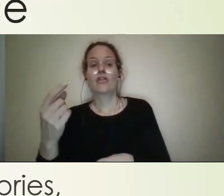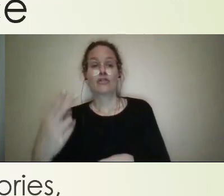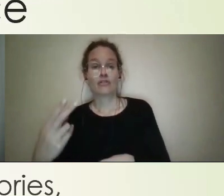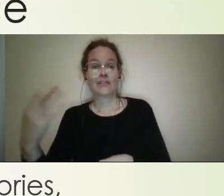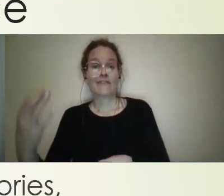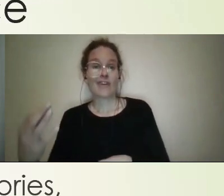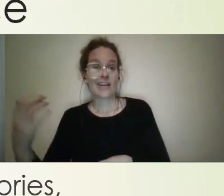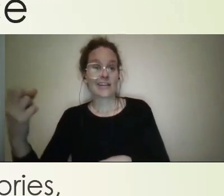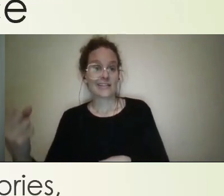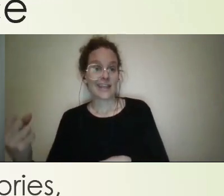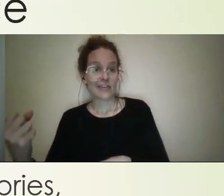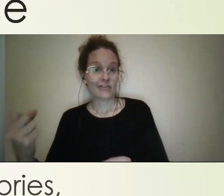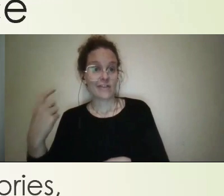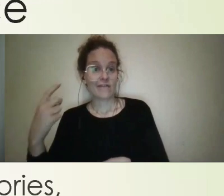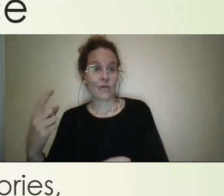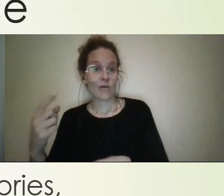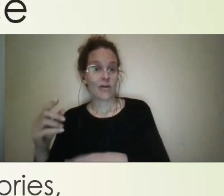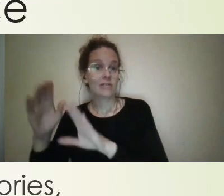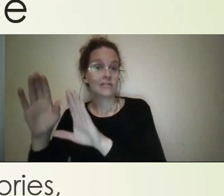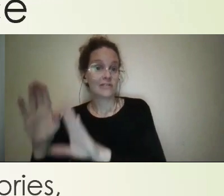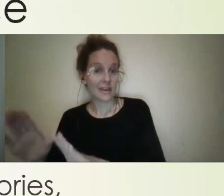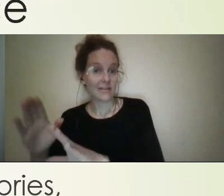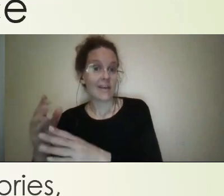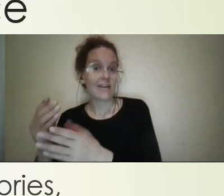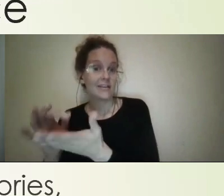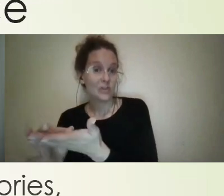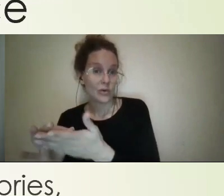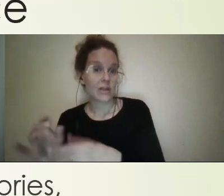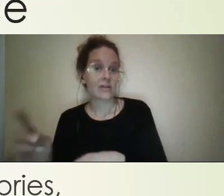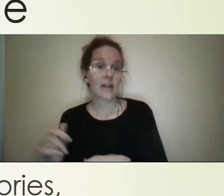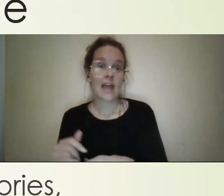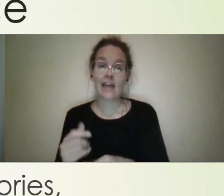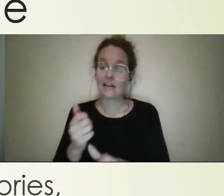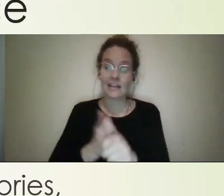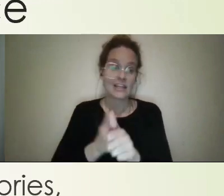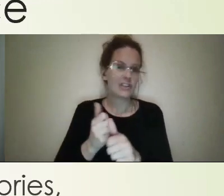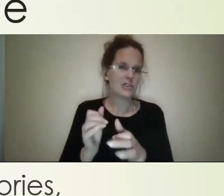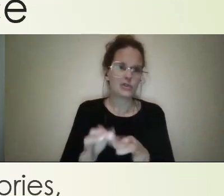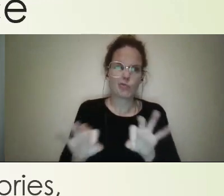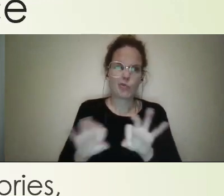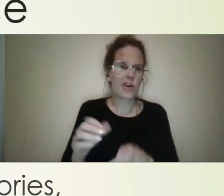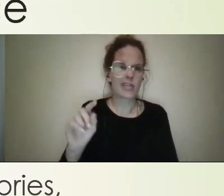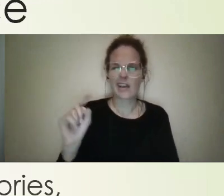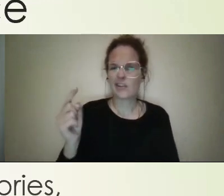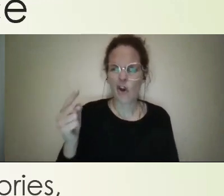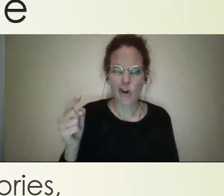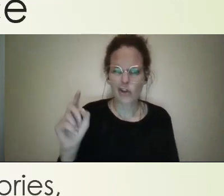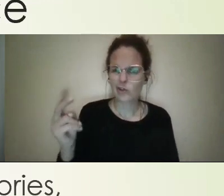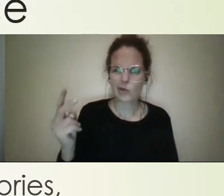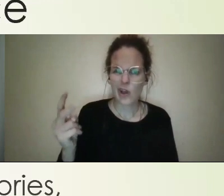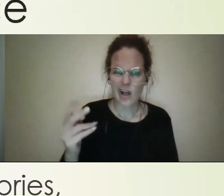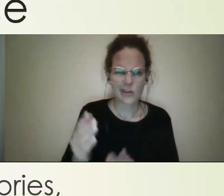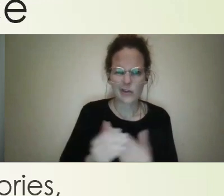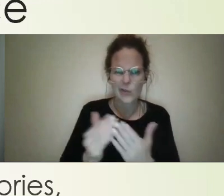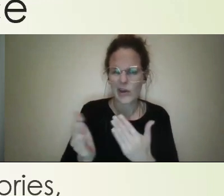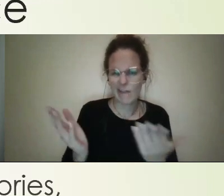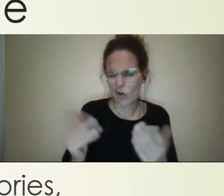have two tokens to go get something. They were each worth like a dollar or whatever amount. If